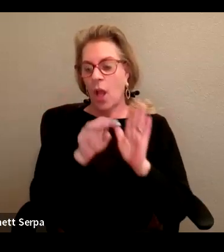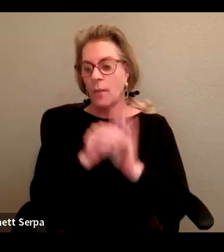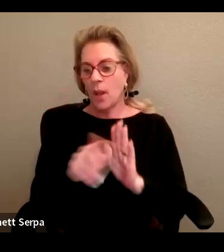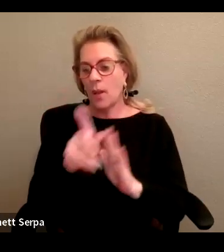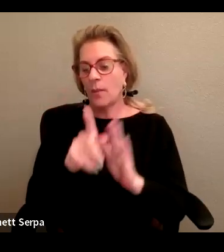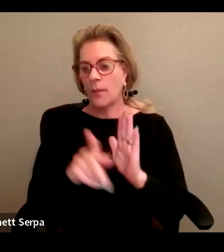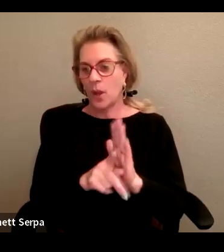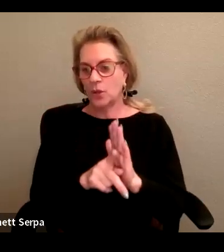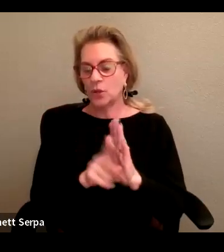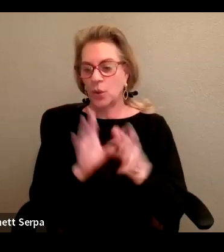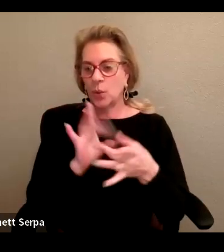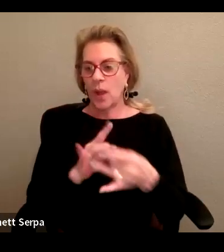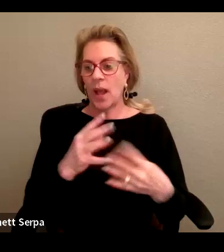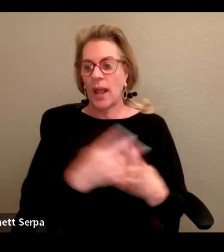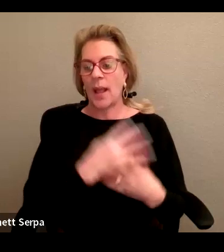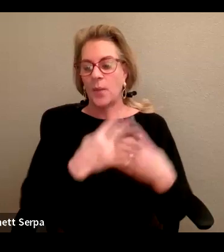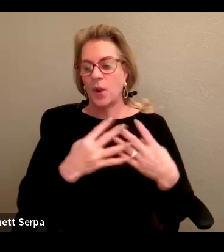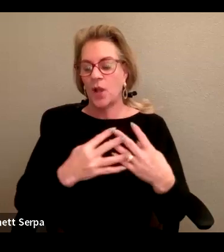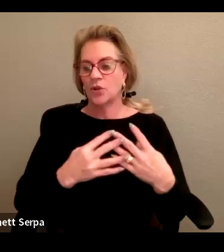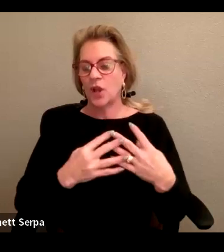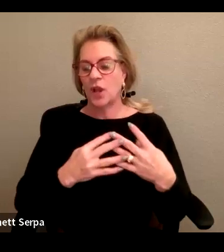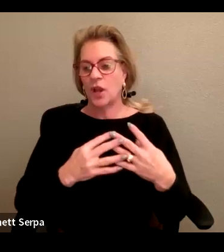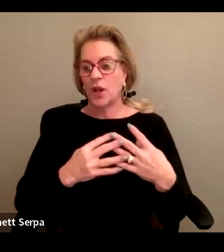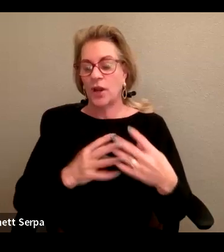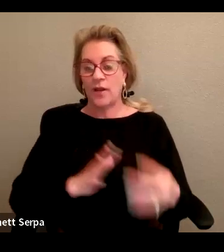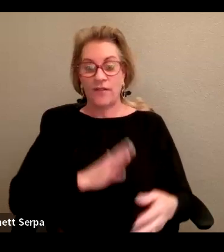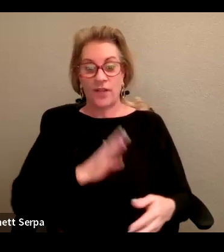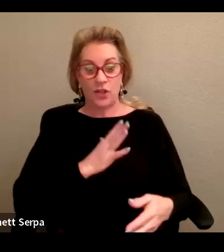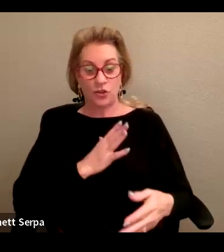regarding immigration enforcement official requests for physical access to healthcare